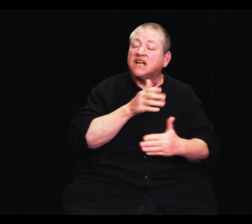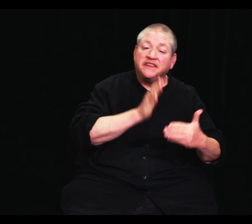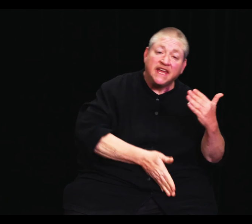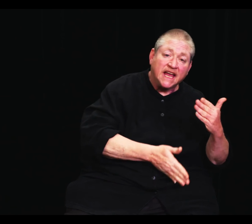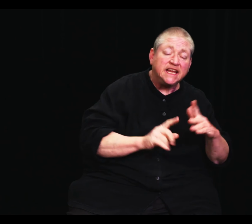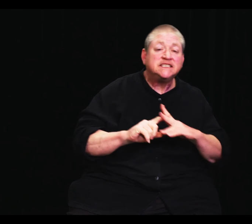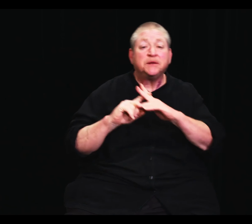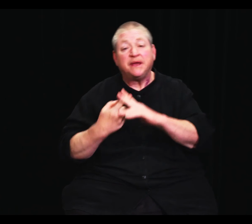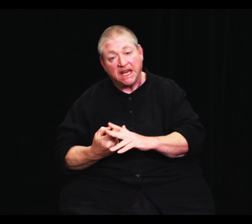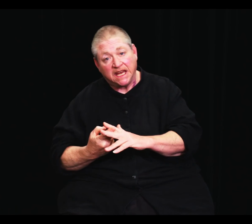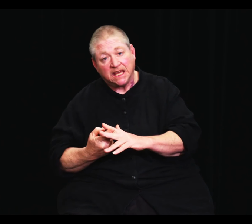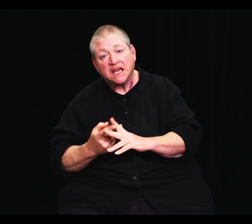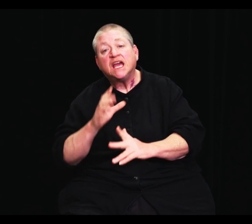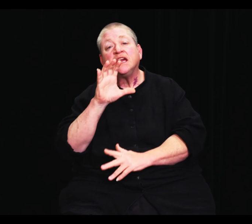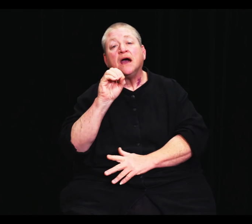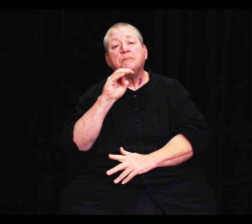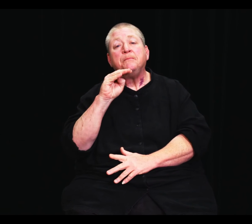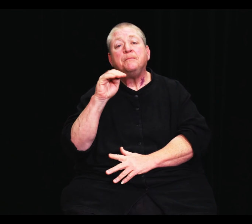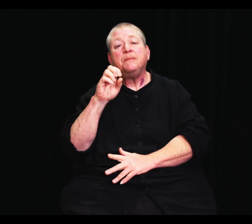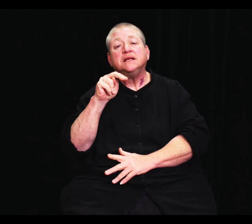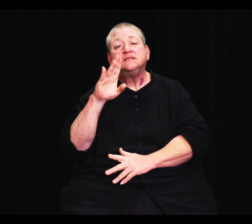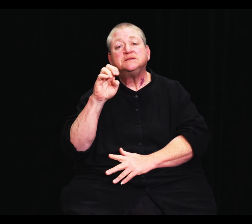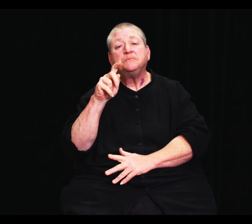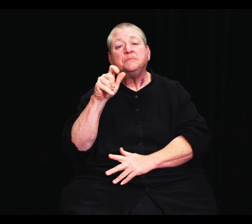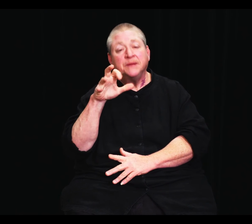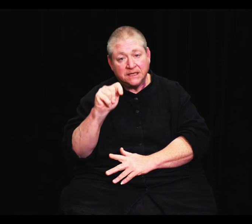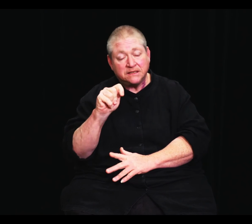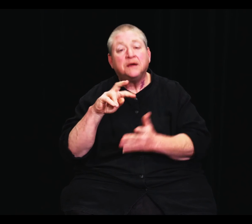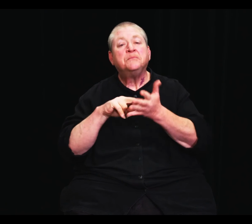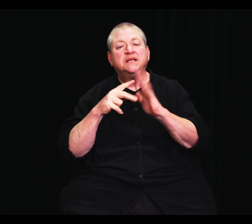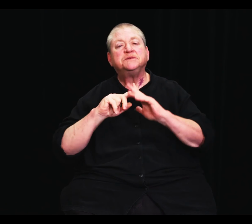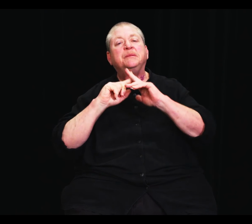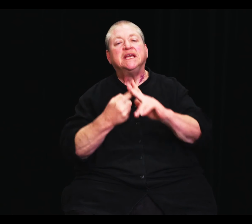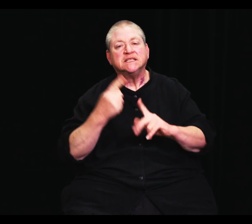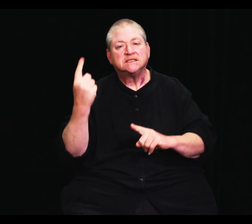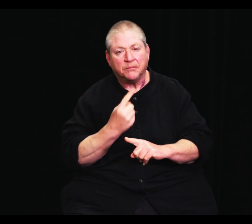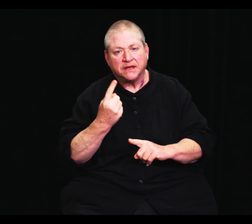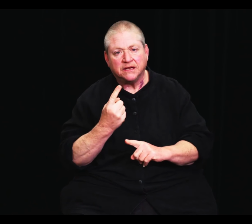they call these ceremonies commencement exercises. Graduation is not the end; it's the beginning.